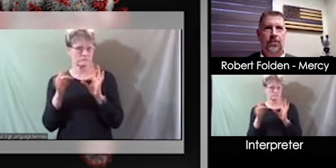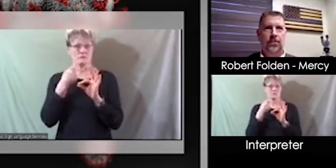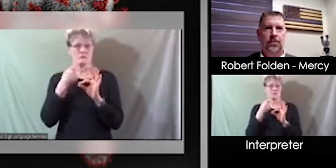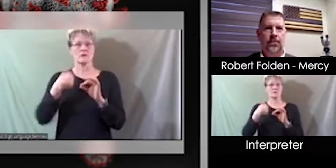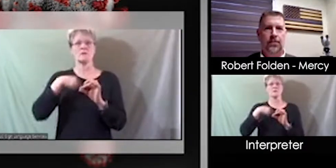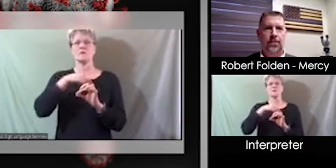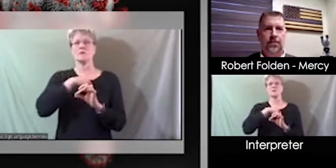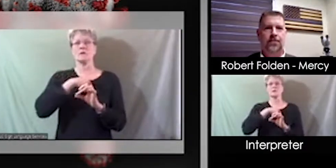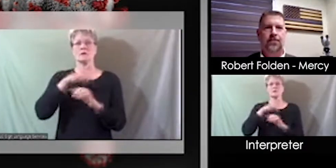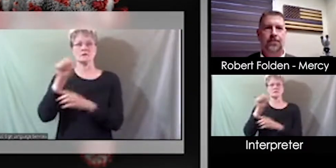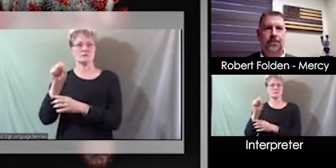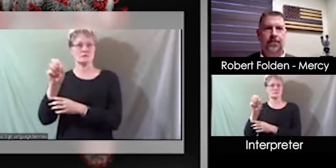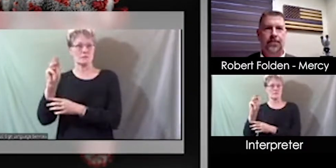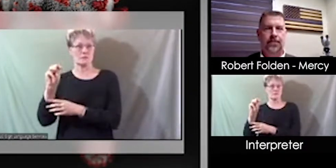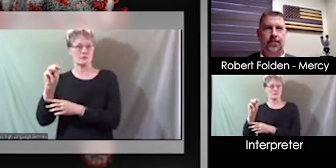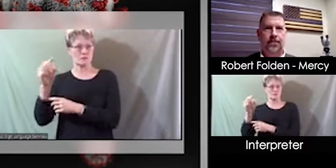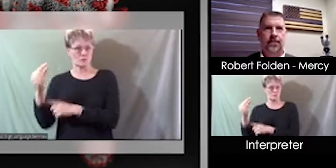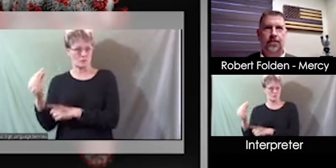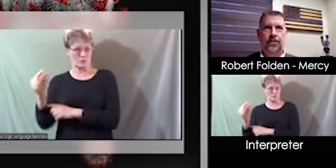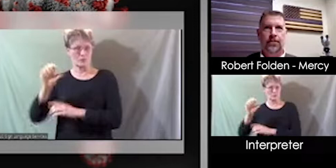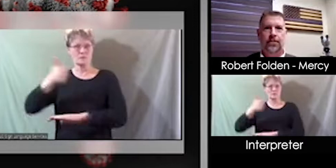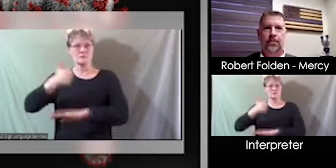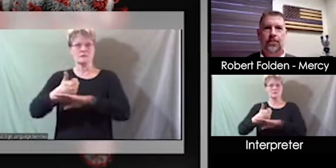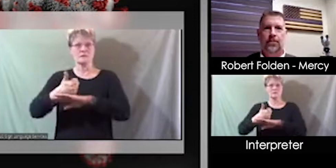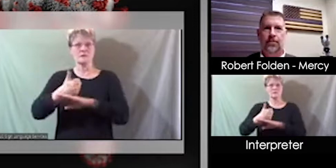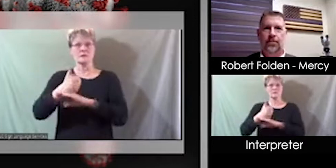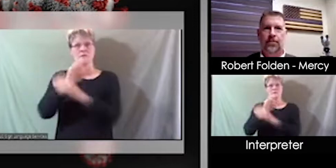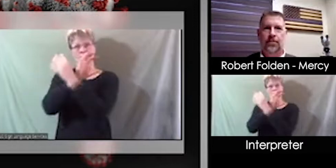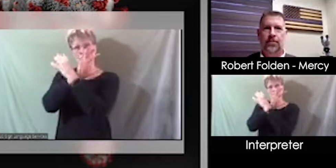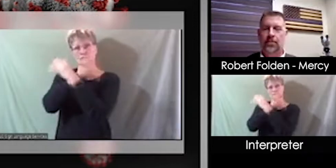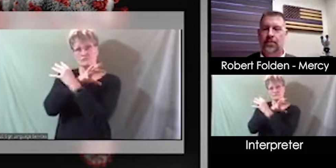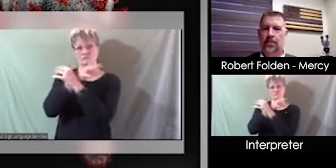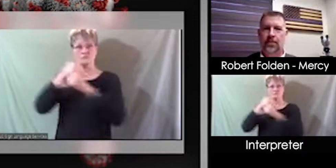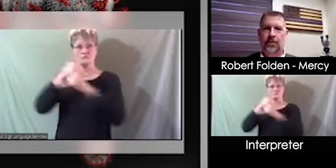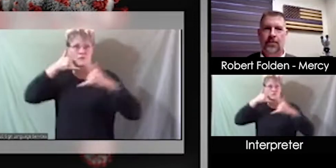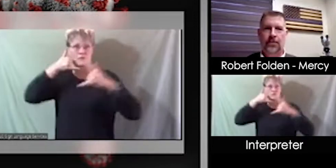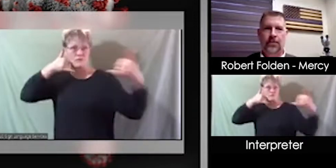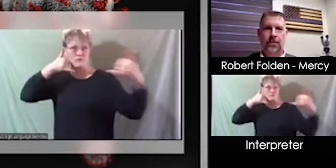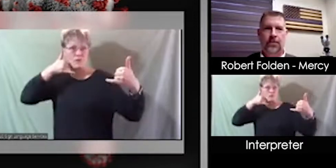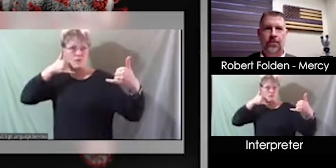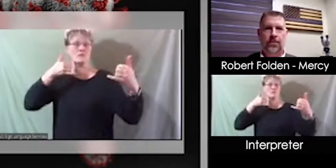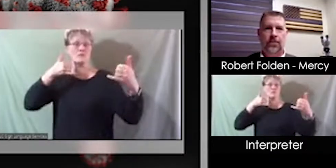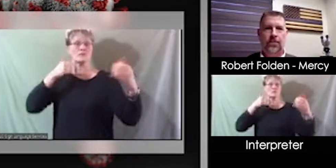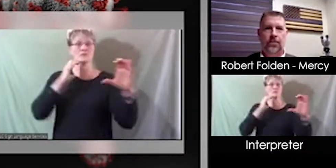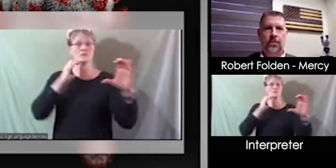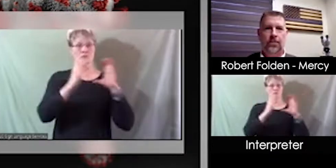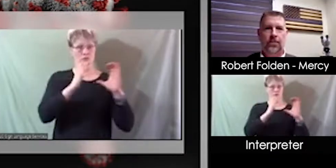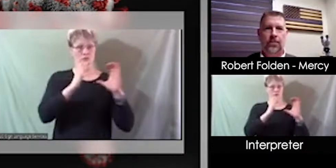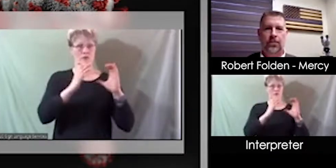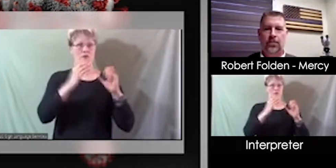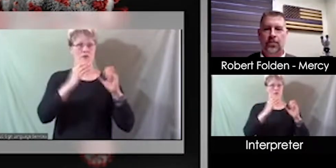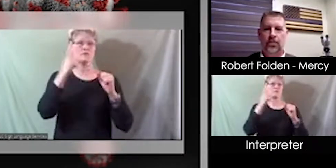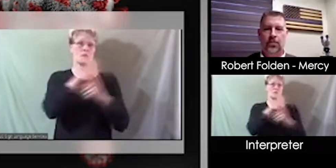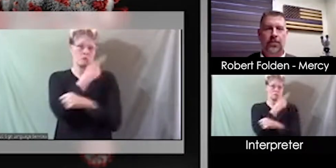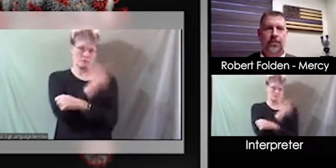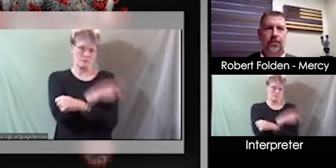online. So only for existing patients at this time but we're looking to see how we can really expand that, as well.